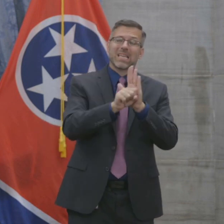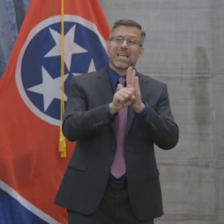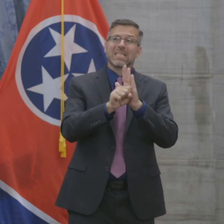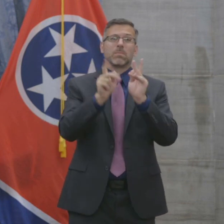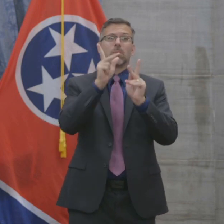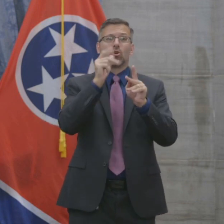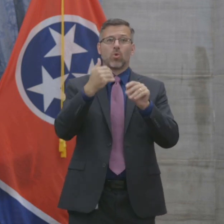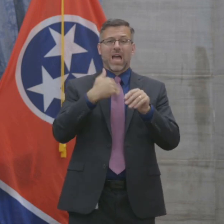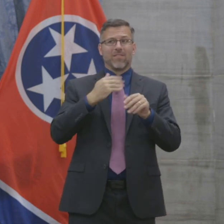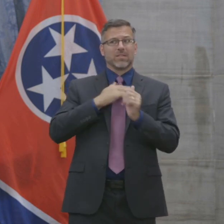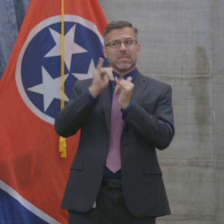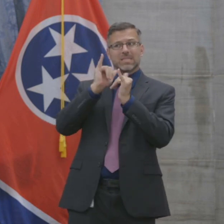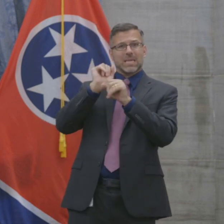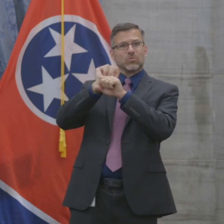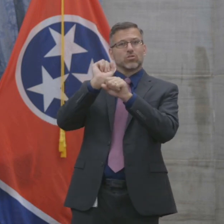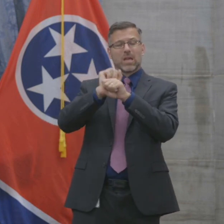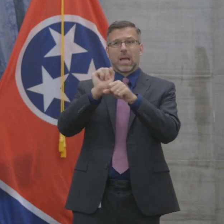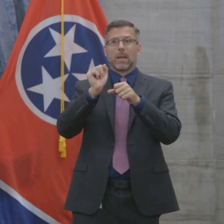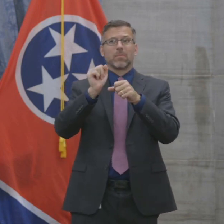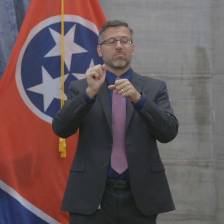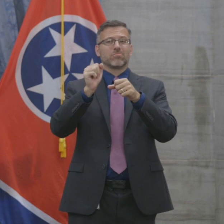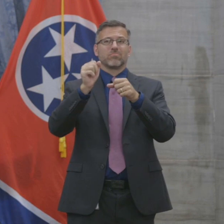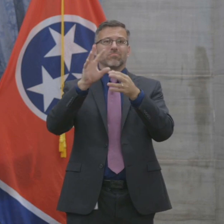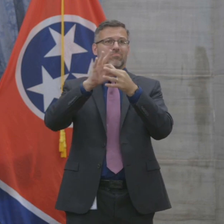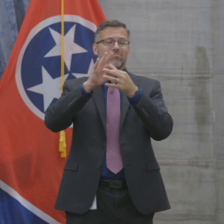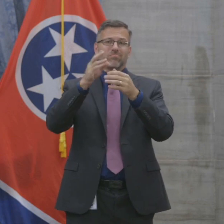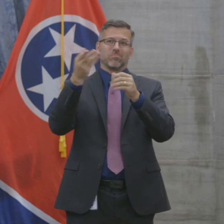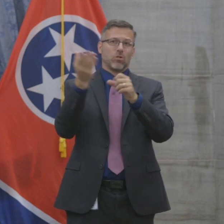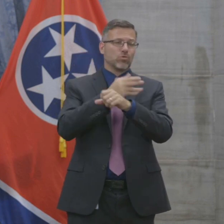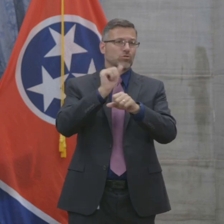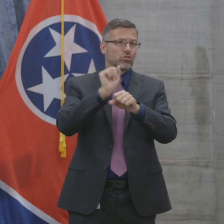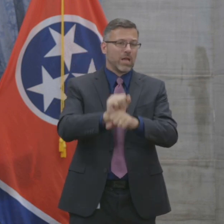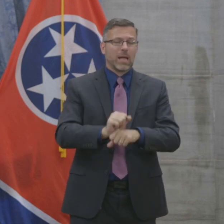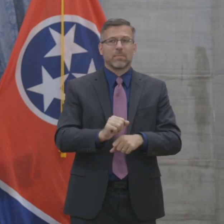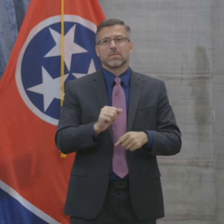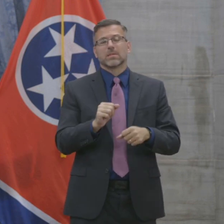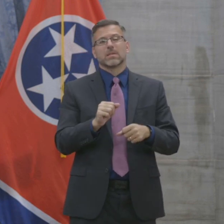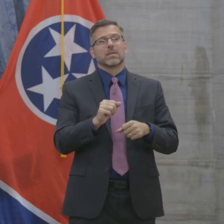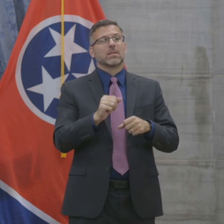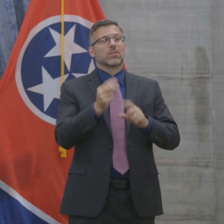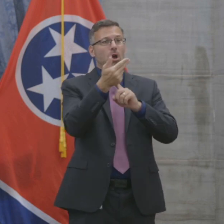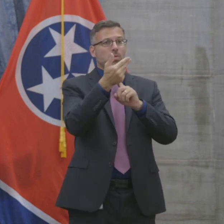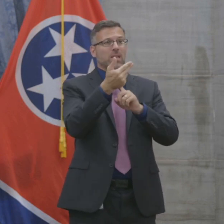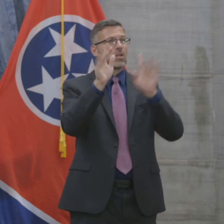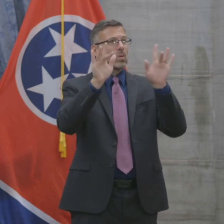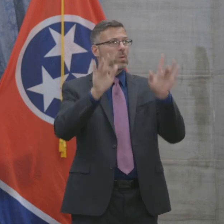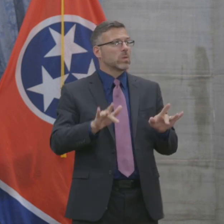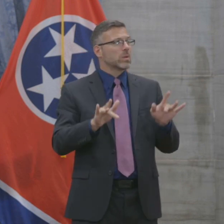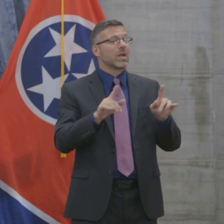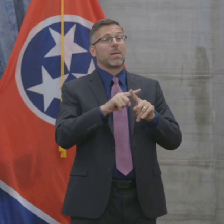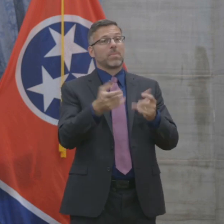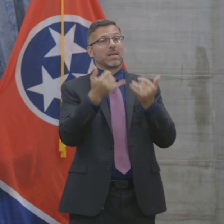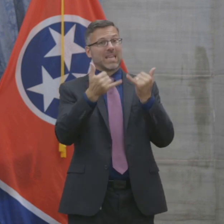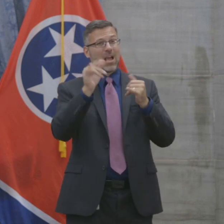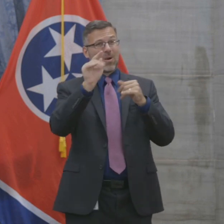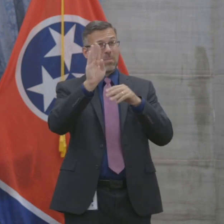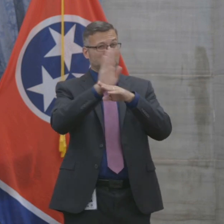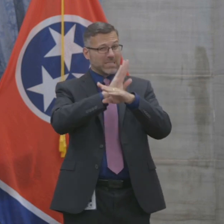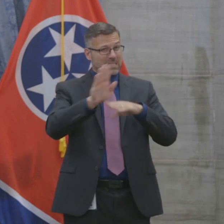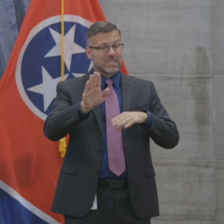NFL draft in Nashville, two new Tennessee locations on the US Civil Rights trail in Memphis and in Gatlinburg the opening of